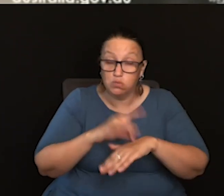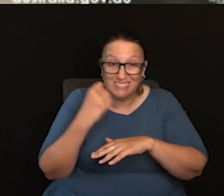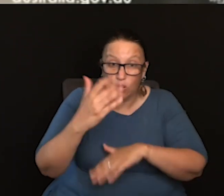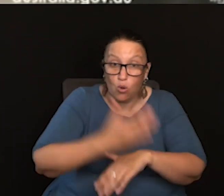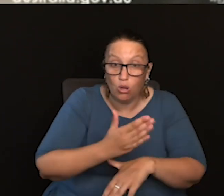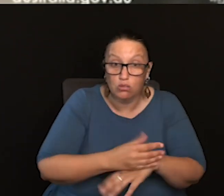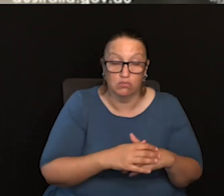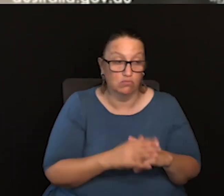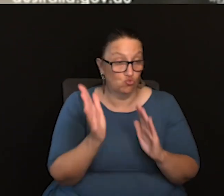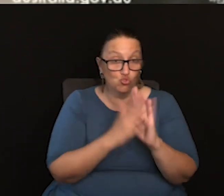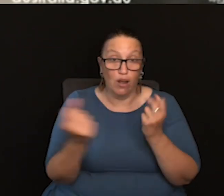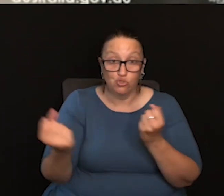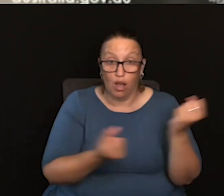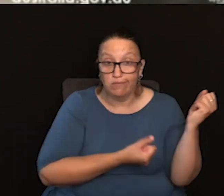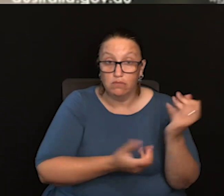so far in question of the time.